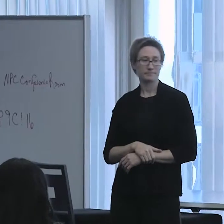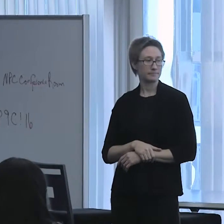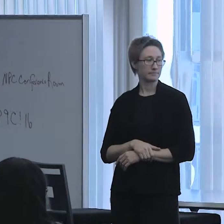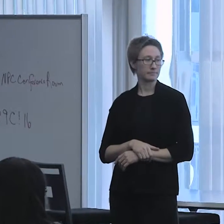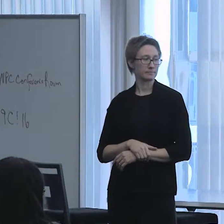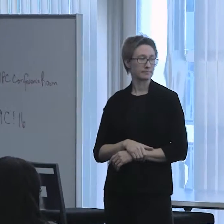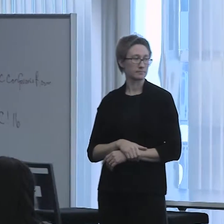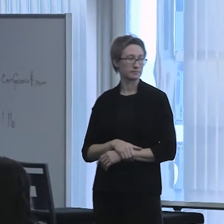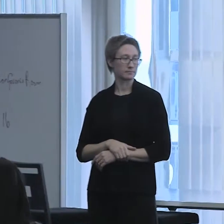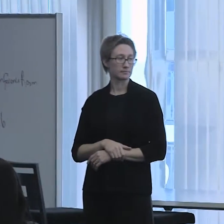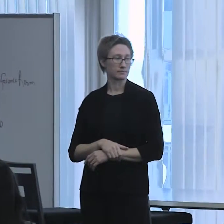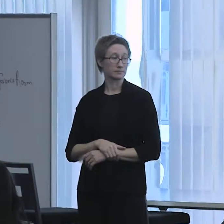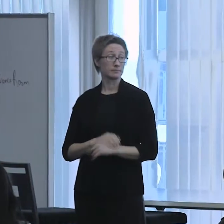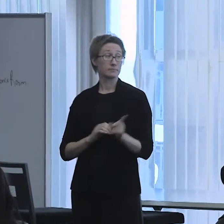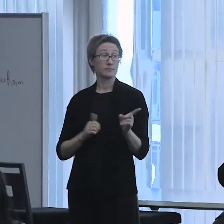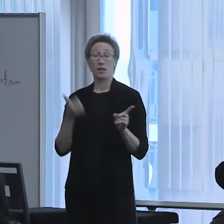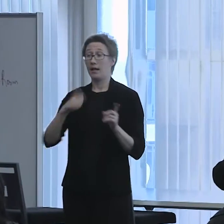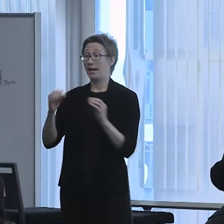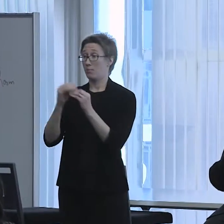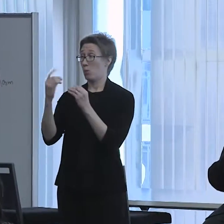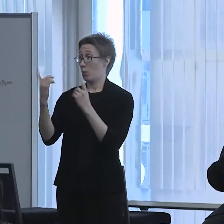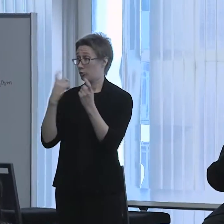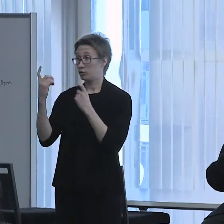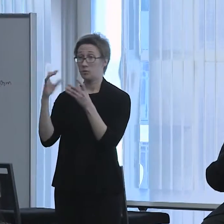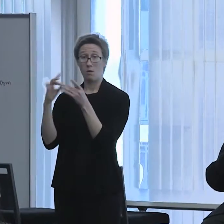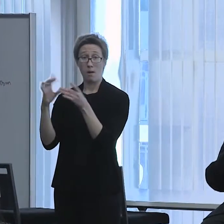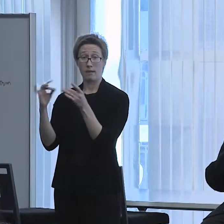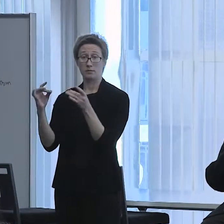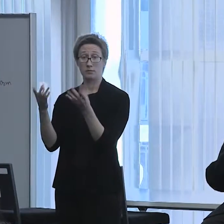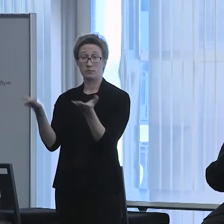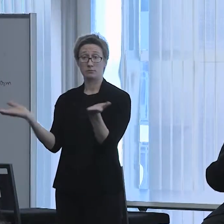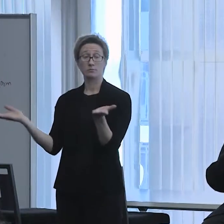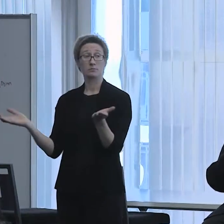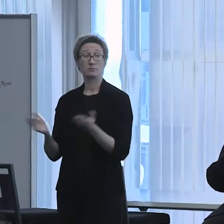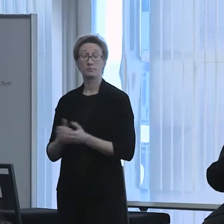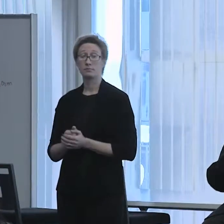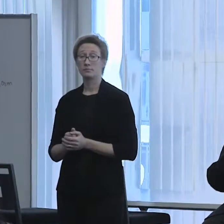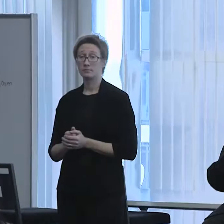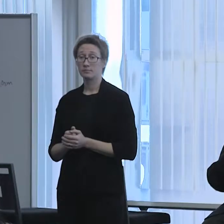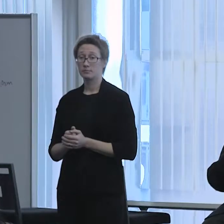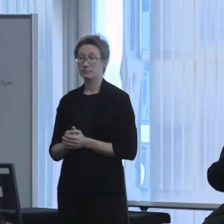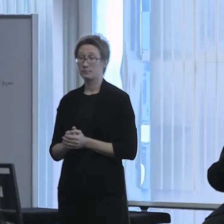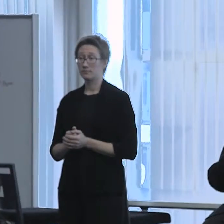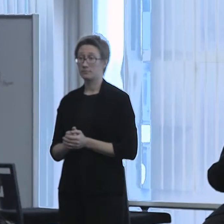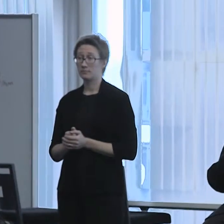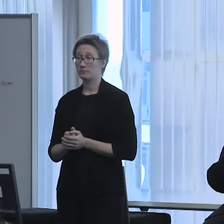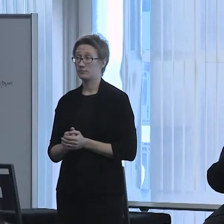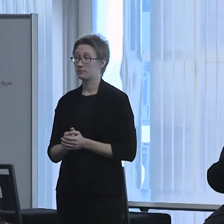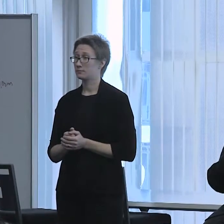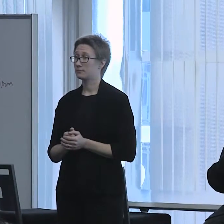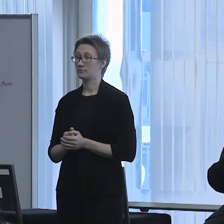[Host] Any other questions or comments for Finn? [Audience Member] Thank the speaker